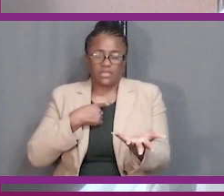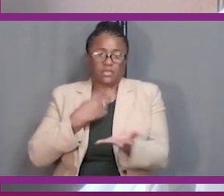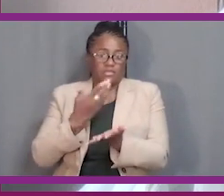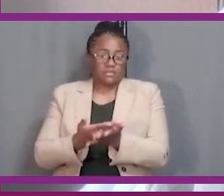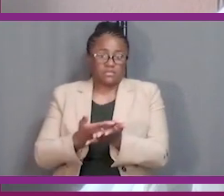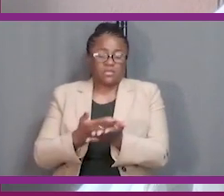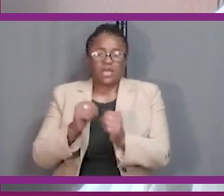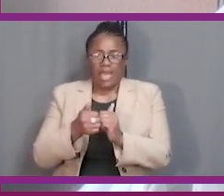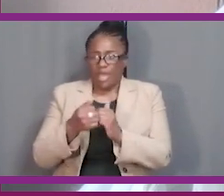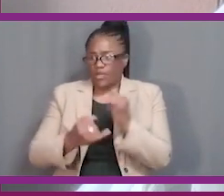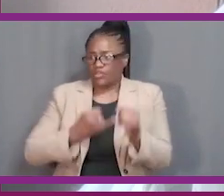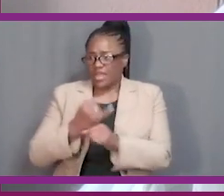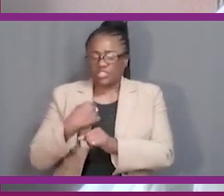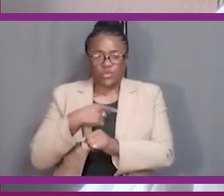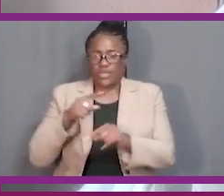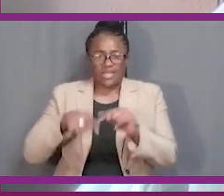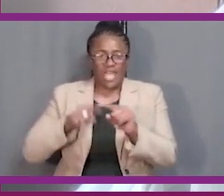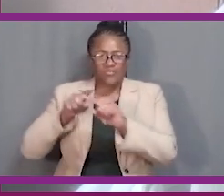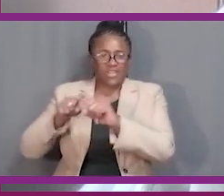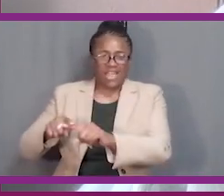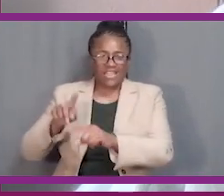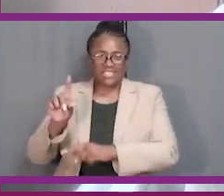How does the disability justice framework address this problem?